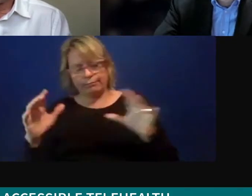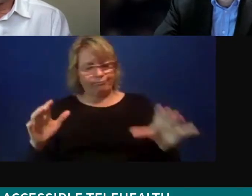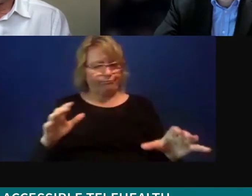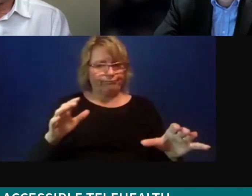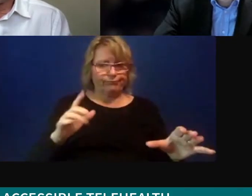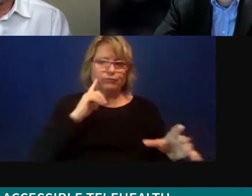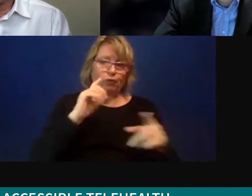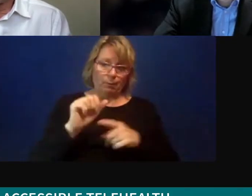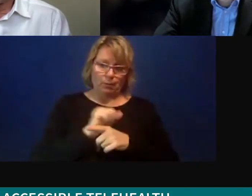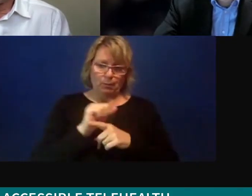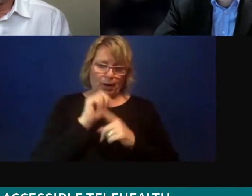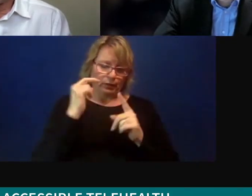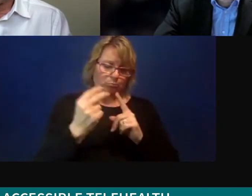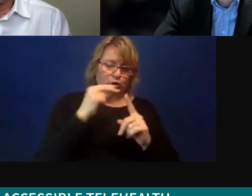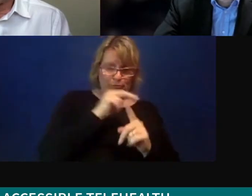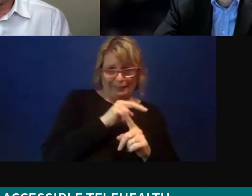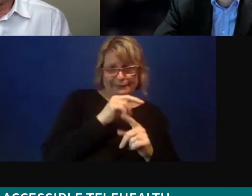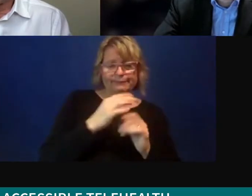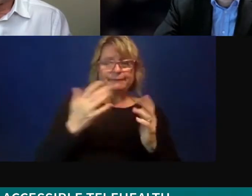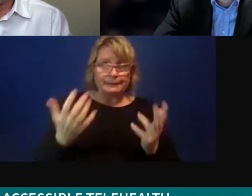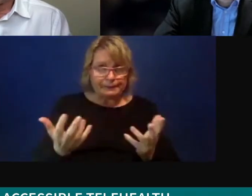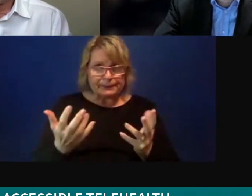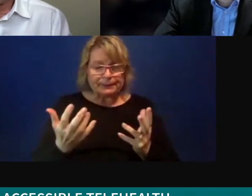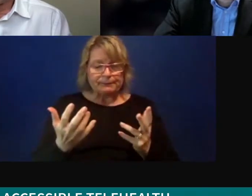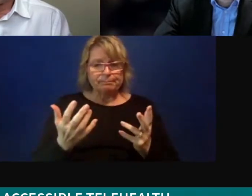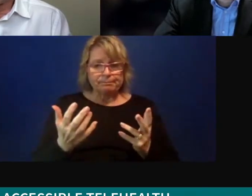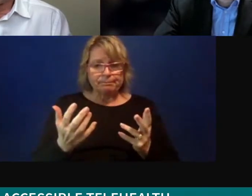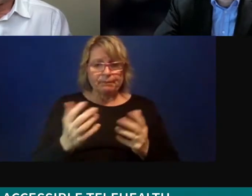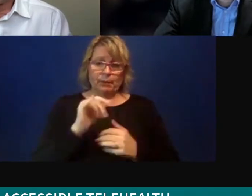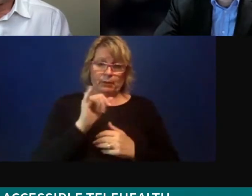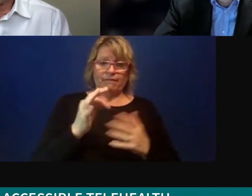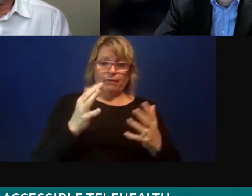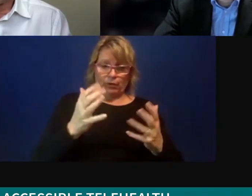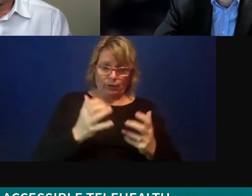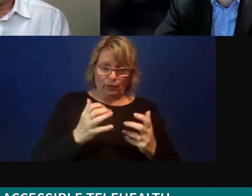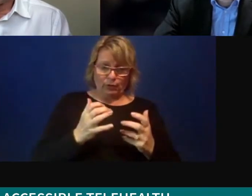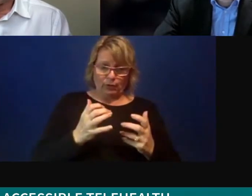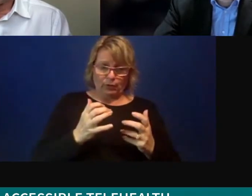perspective, for instance, if I want to interrogate a device, interrogate means,